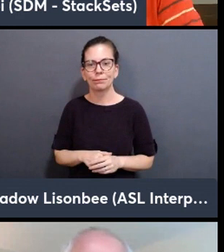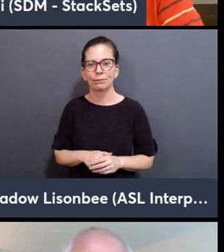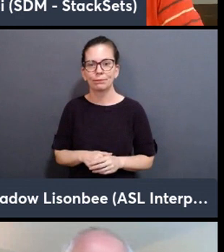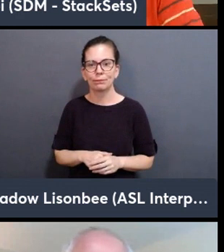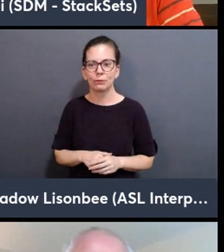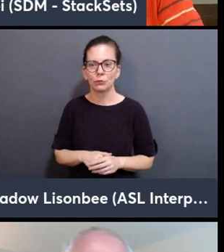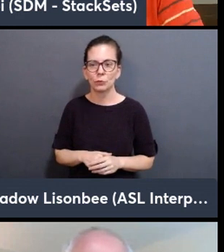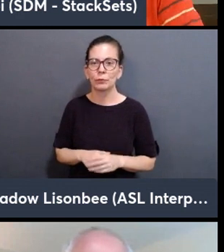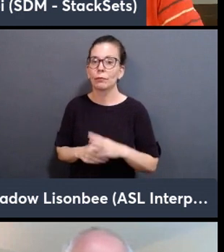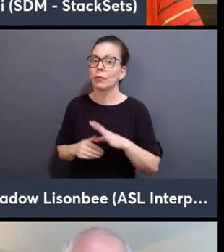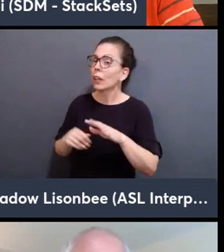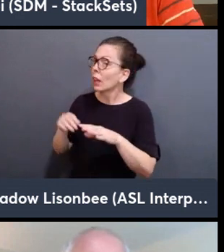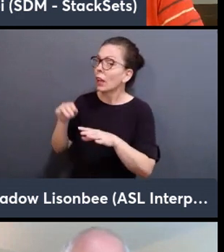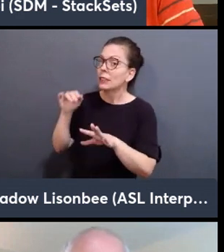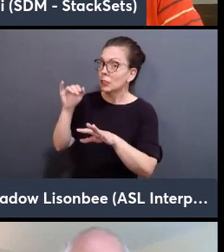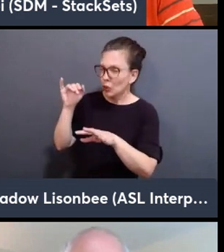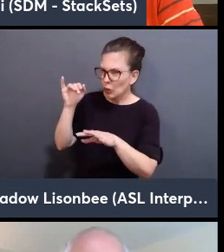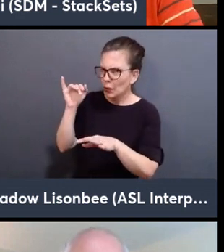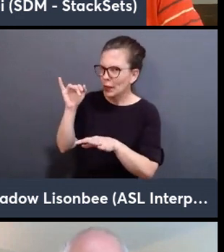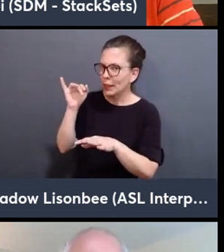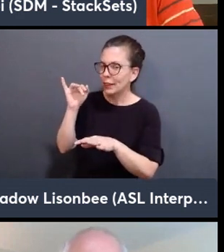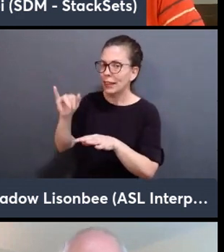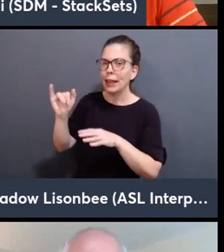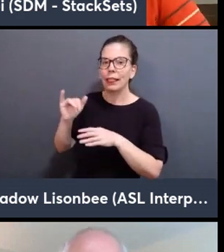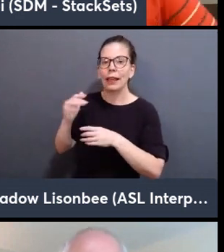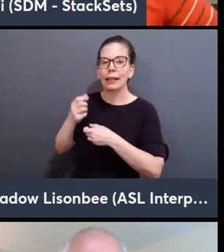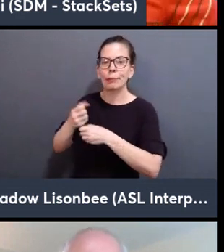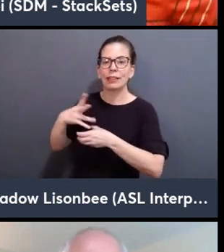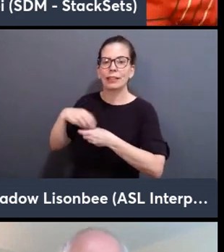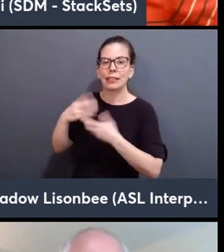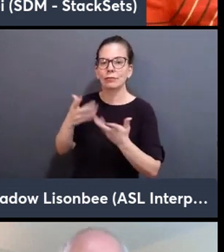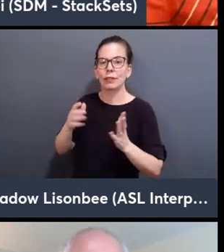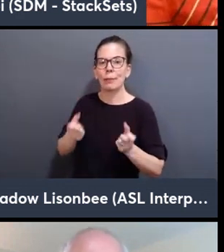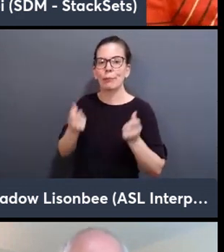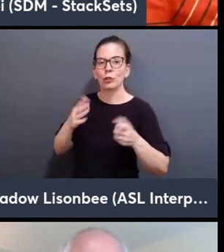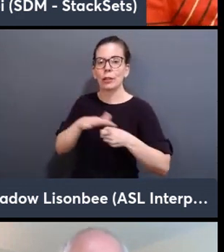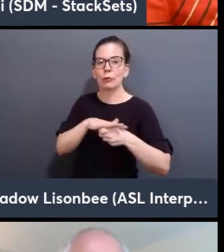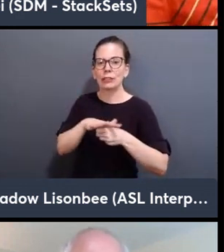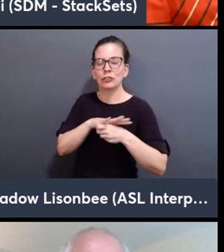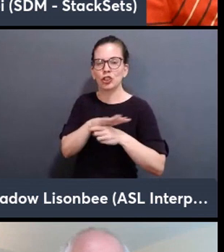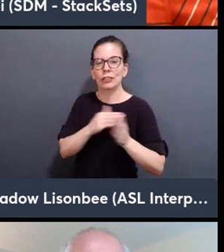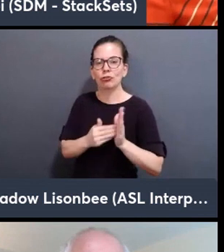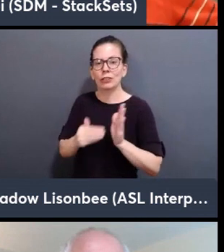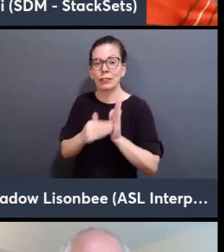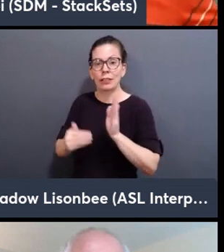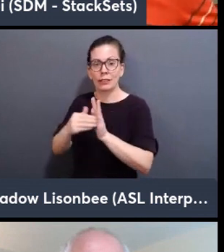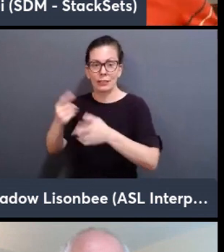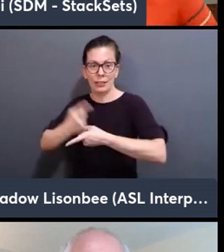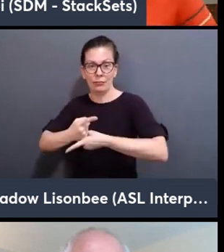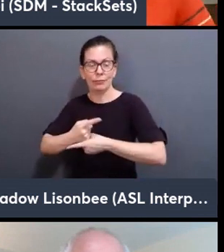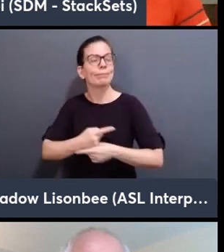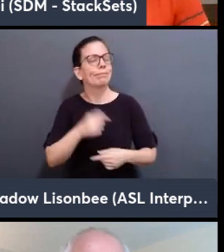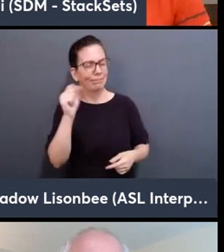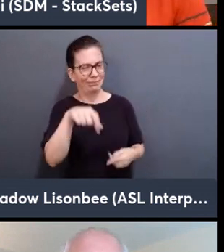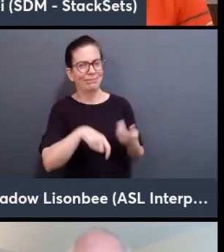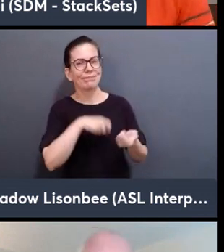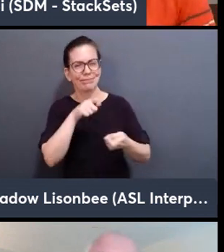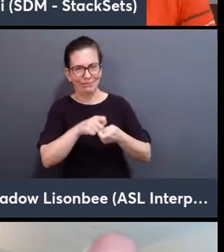Nice, so this is built in multi region redundancy then? Yes, exactly. - I love that.